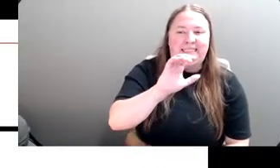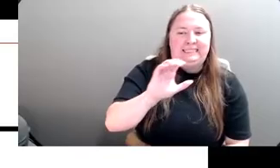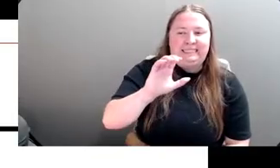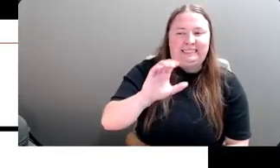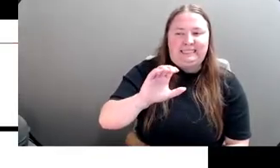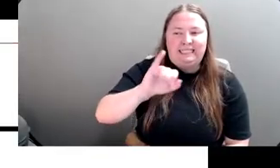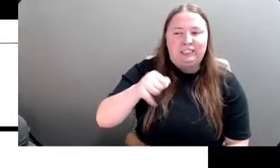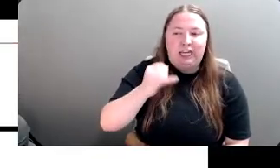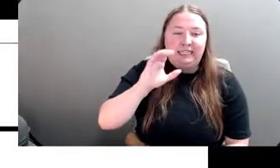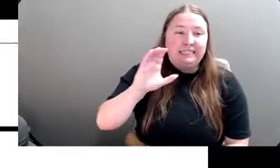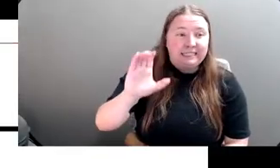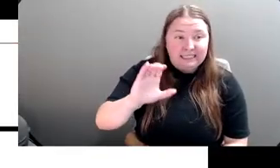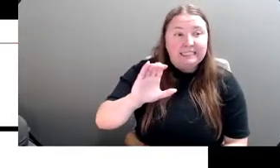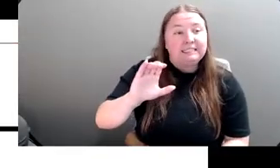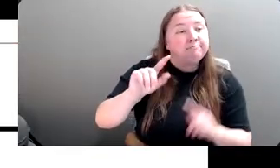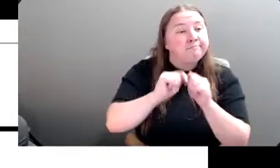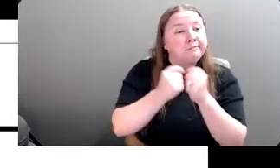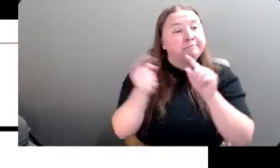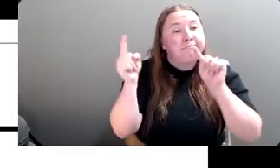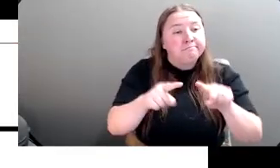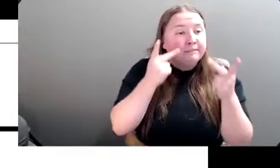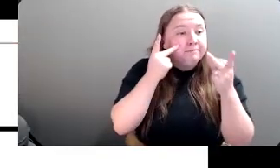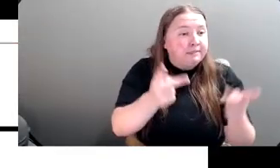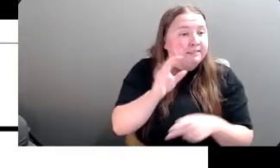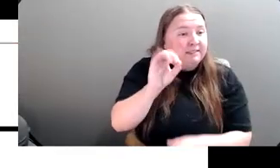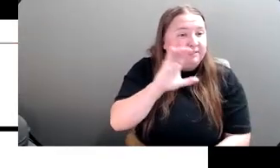team visited Fresno City College in the spring,